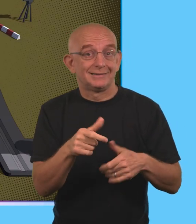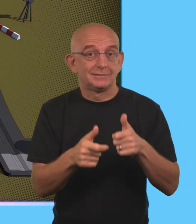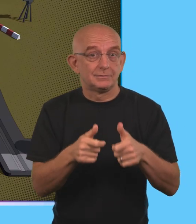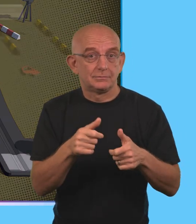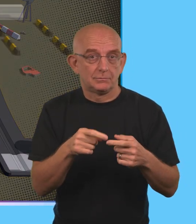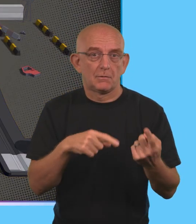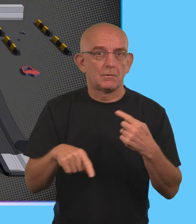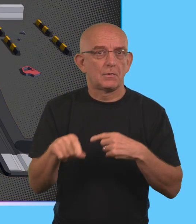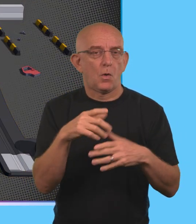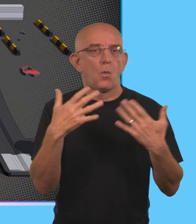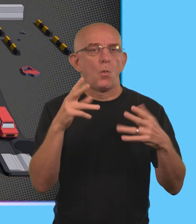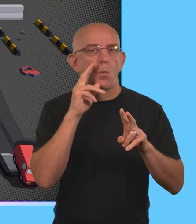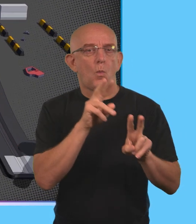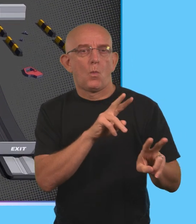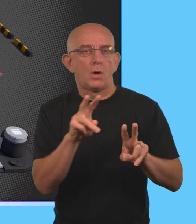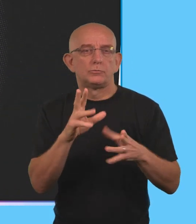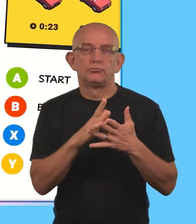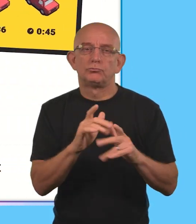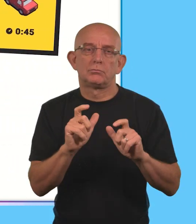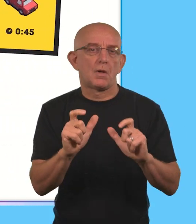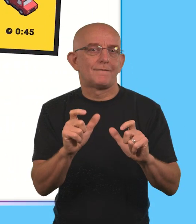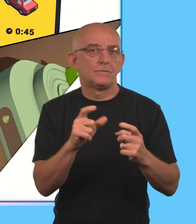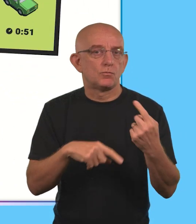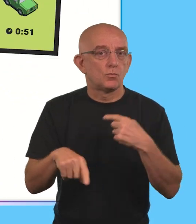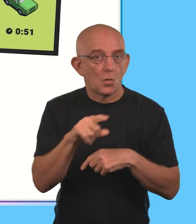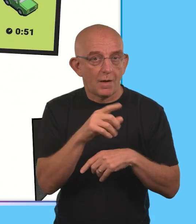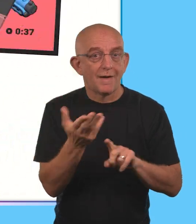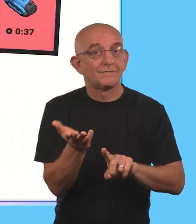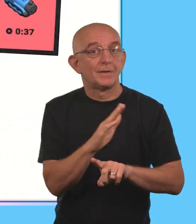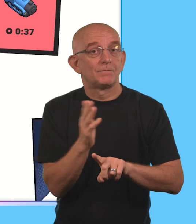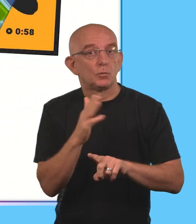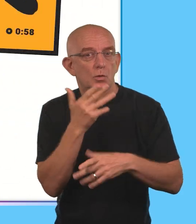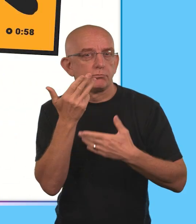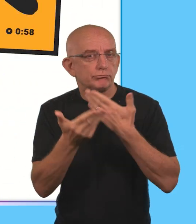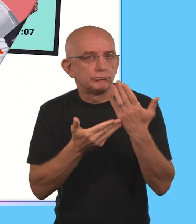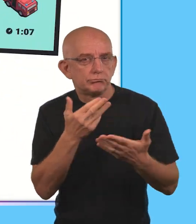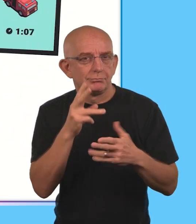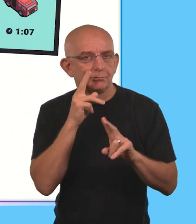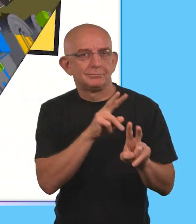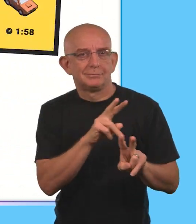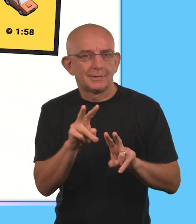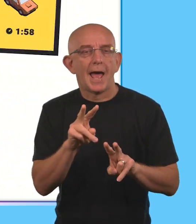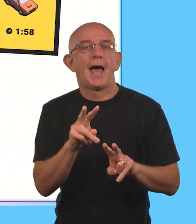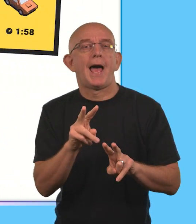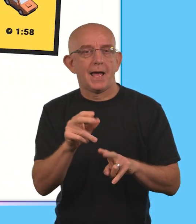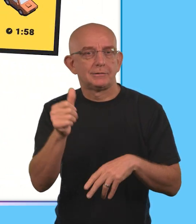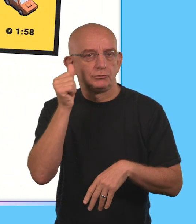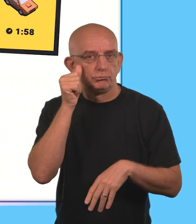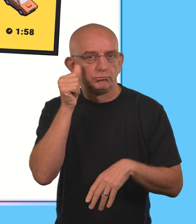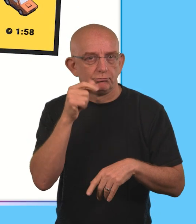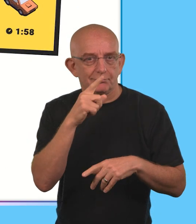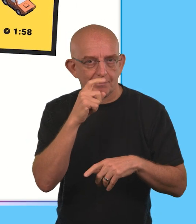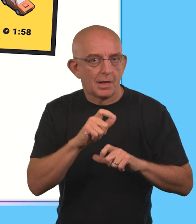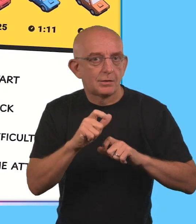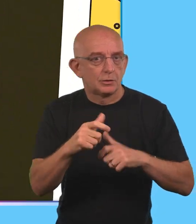The game's fixed viewpoint maximizes comfort for all players, and the Flip Book interface helps to maintain visual continuity.